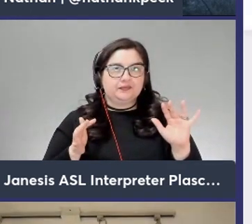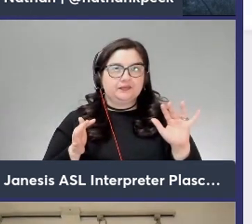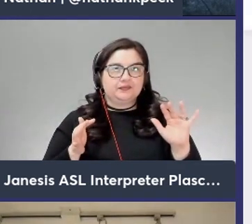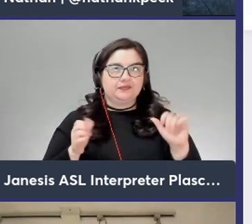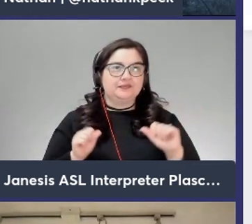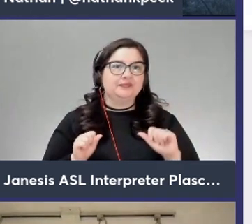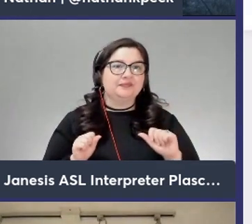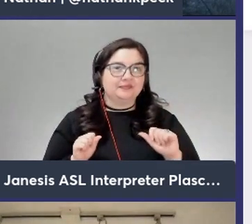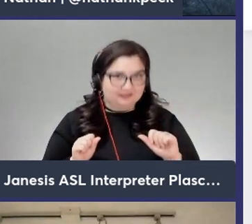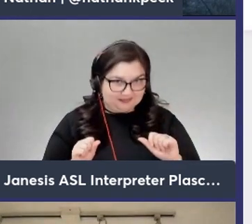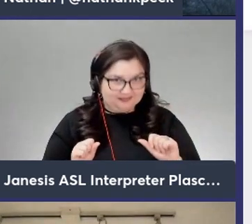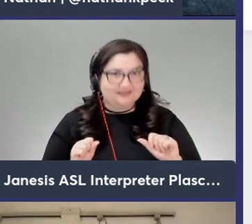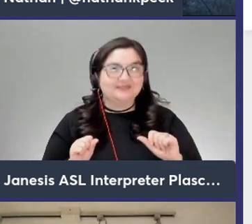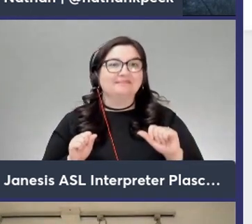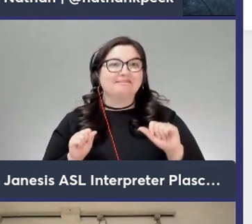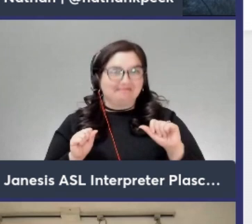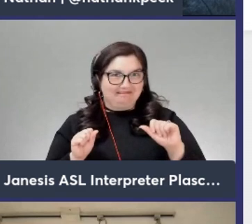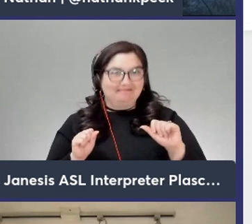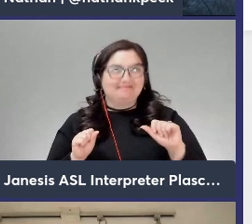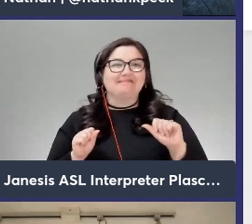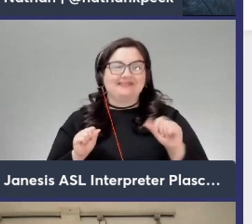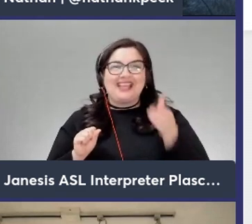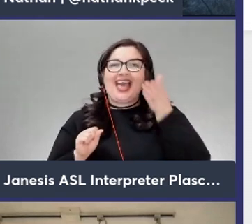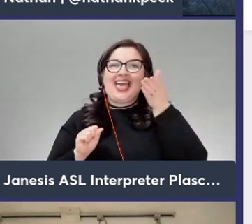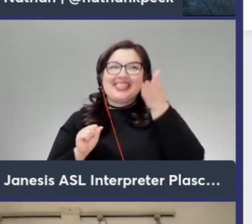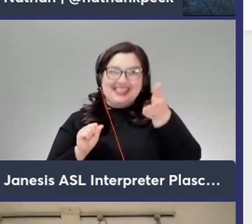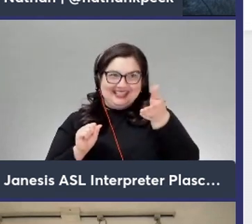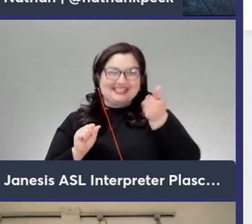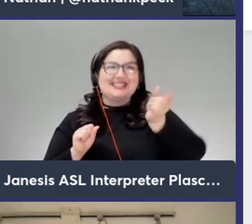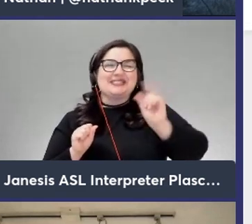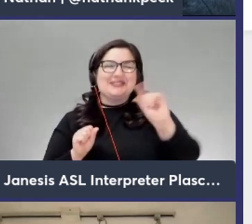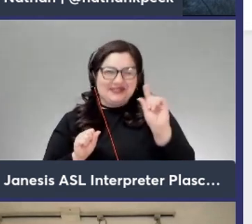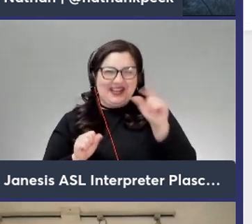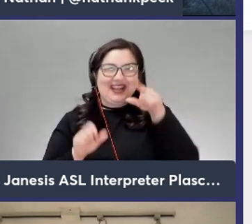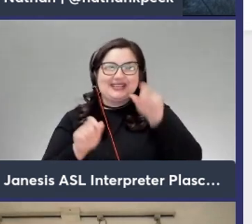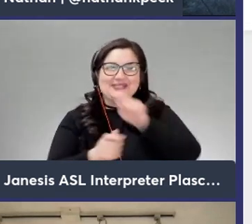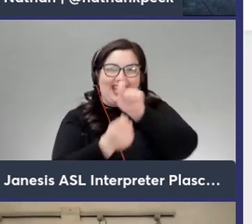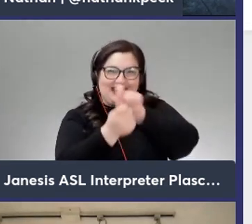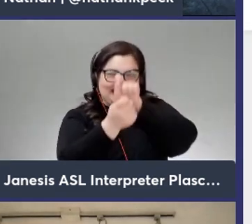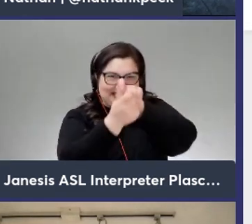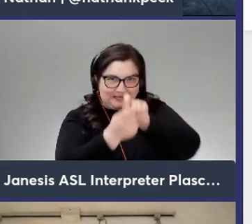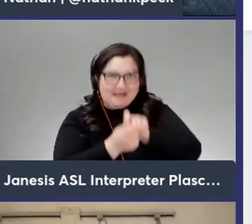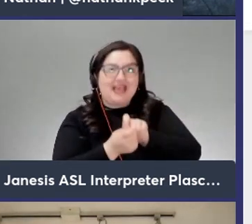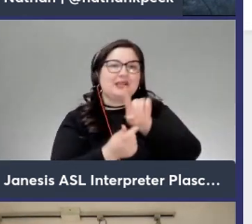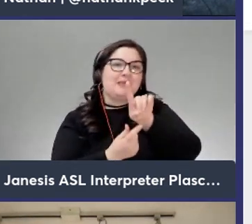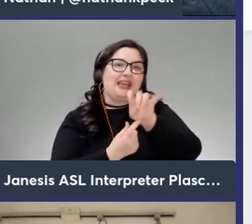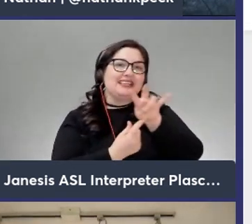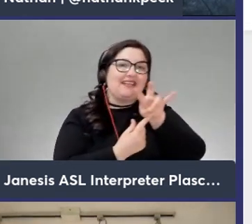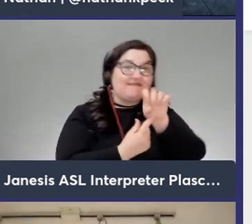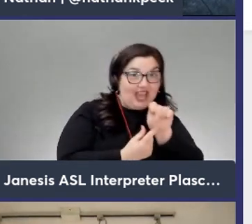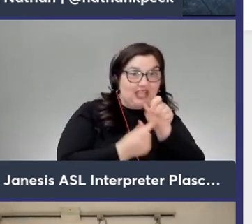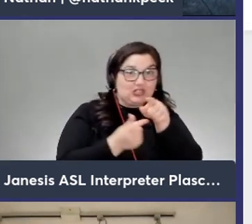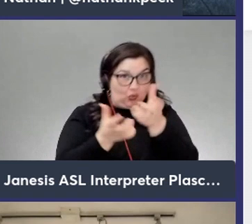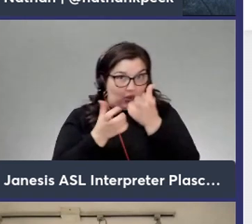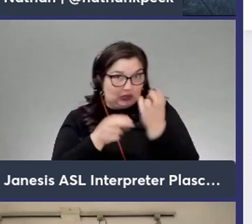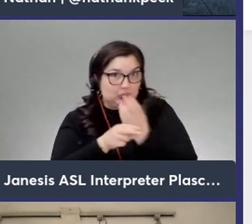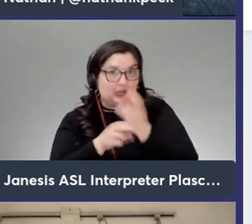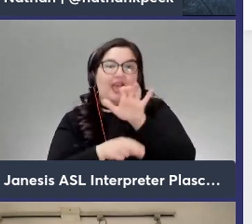This is where you can specify the device that you wanna be using. And now, this is a really cool aspect of Braket,